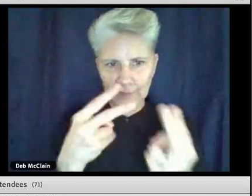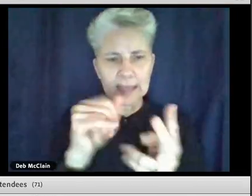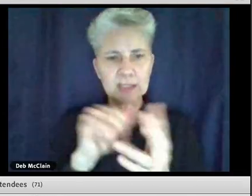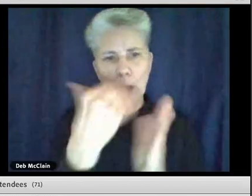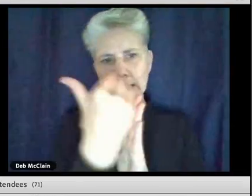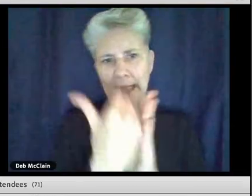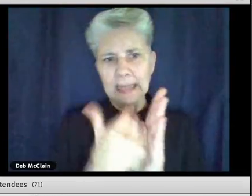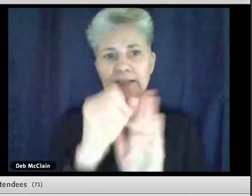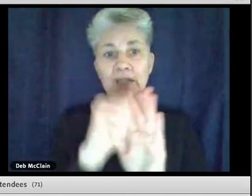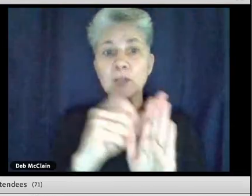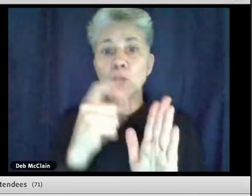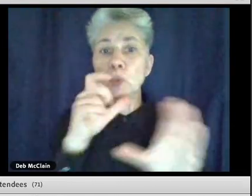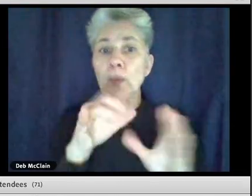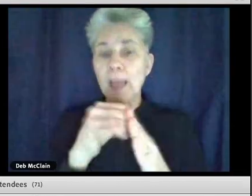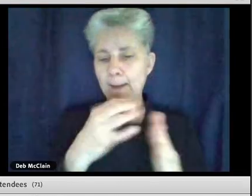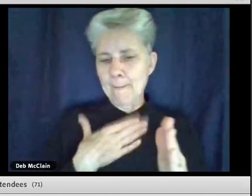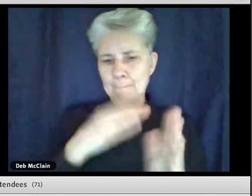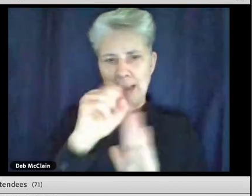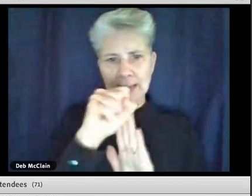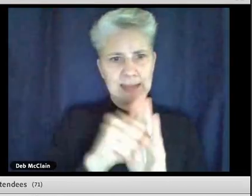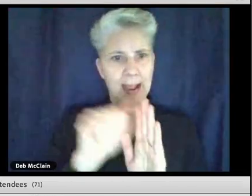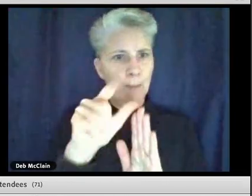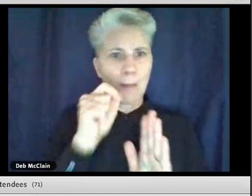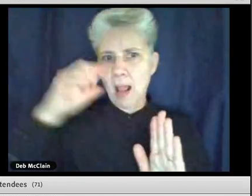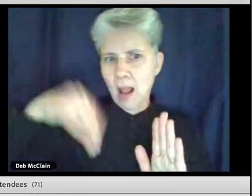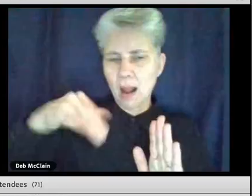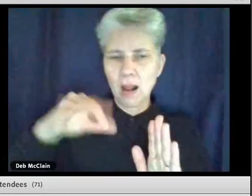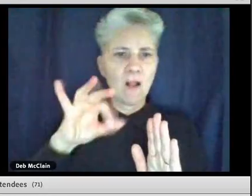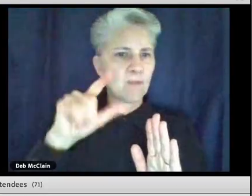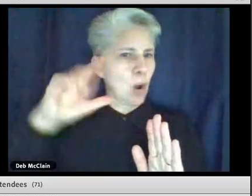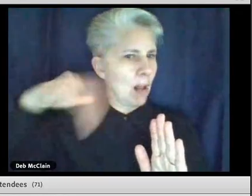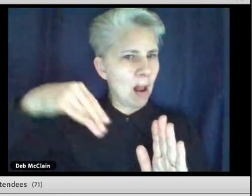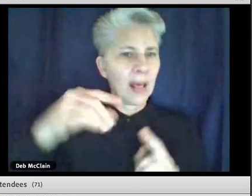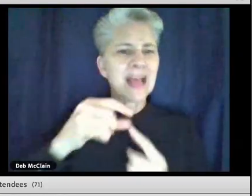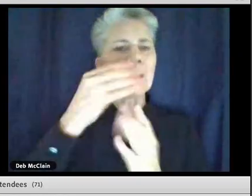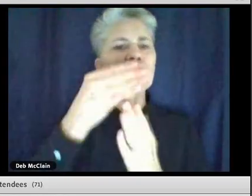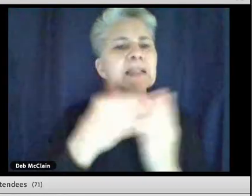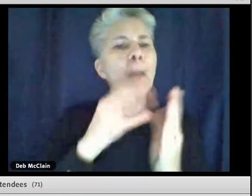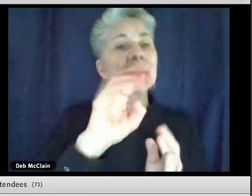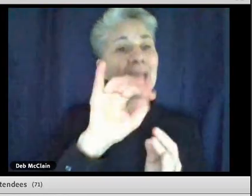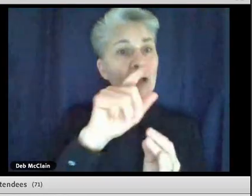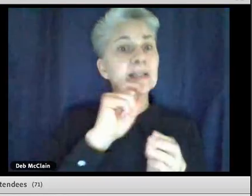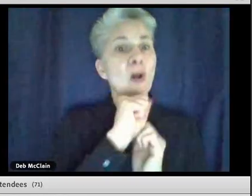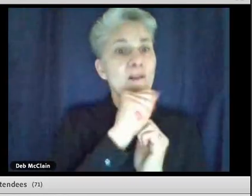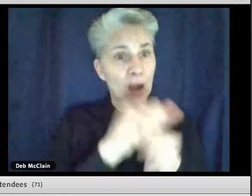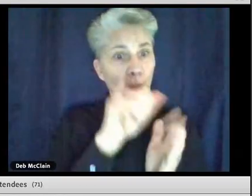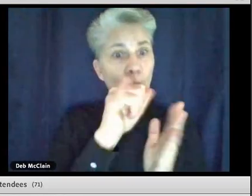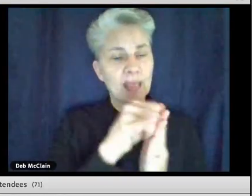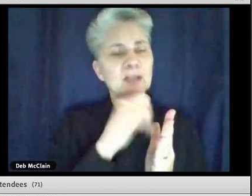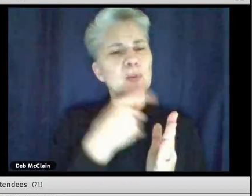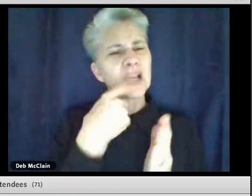My state is not yet, and from what I understand, Florida isn't except some of the counties are. So it tells you kind of what shelter in place is